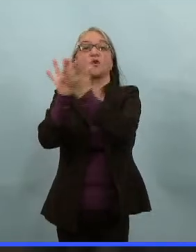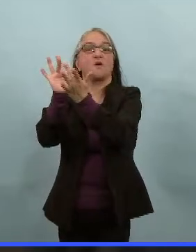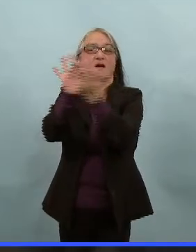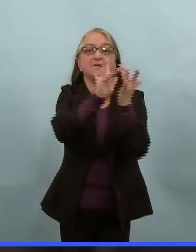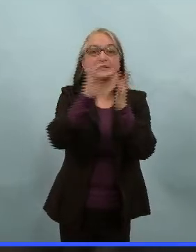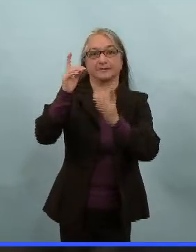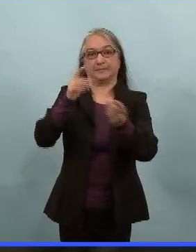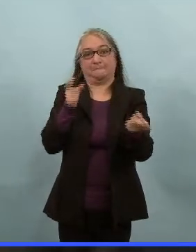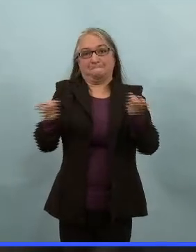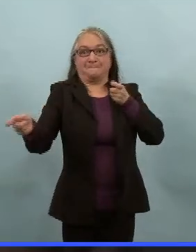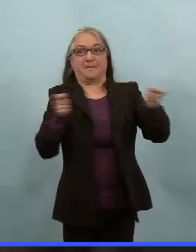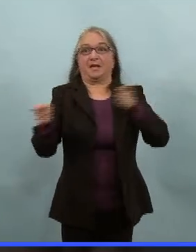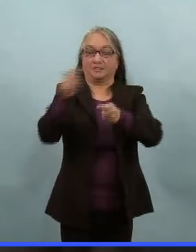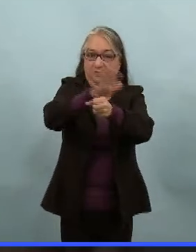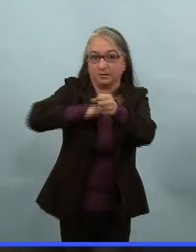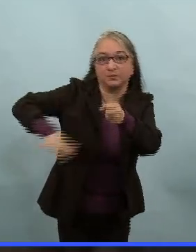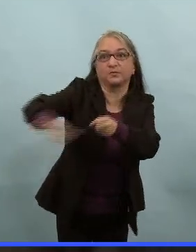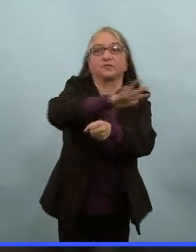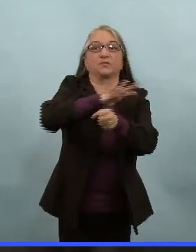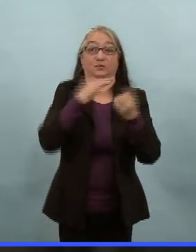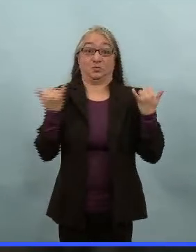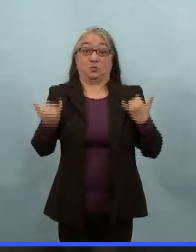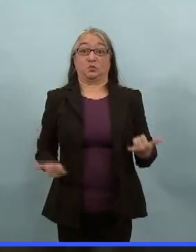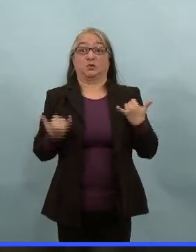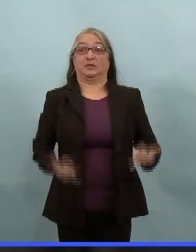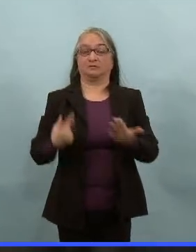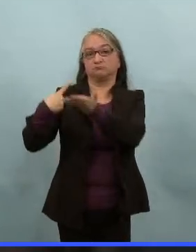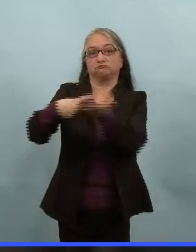to that and you know again when further information is available and that once